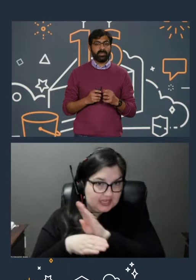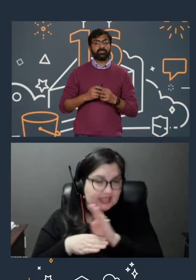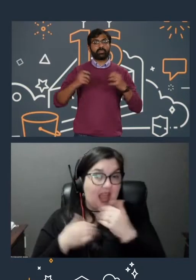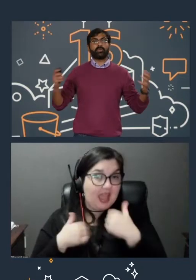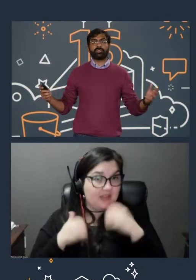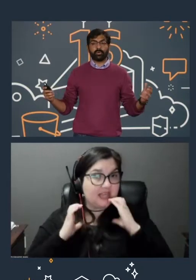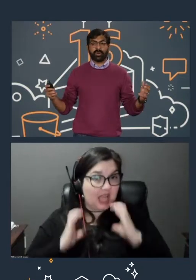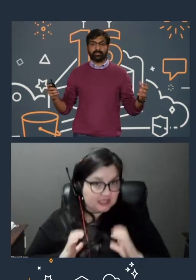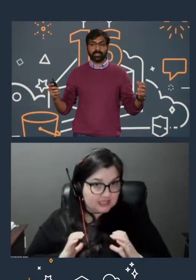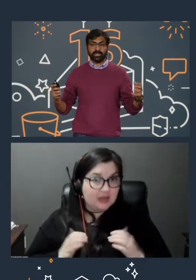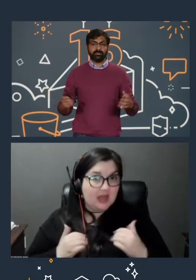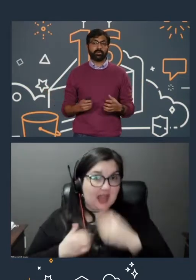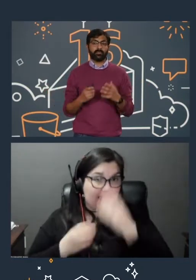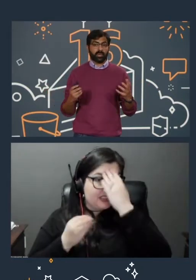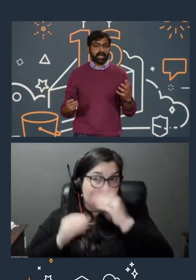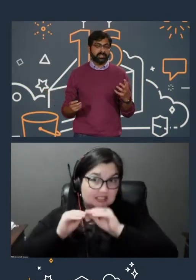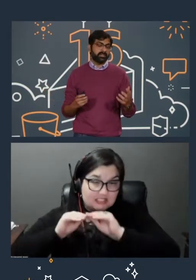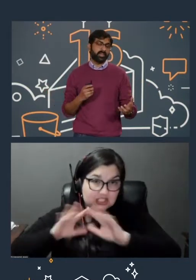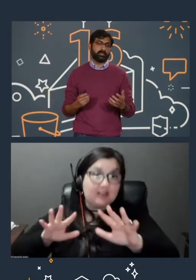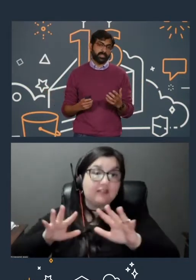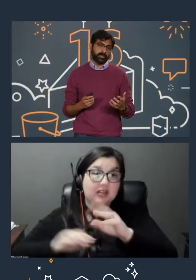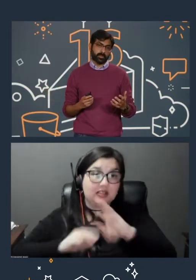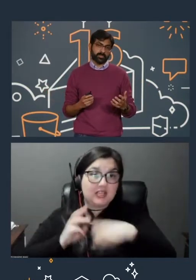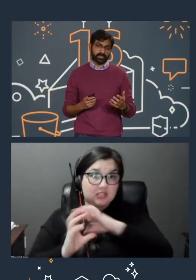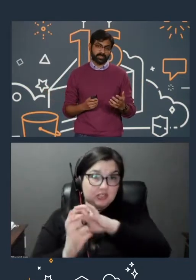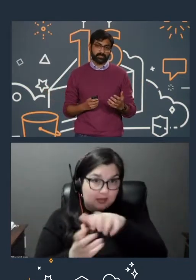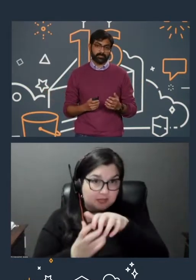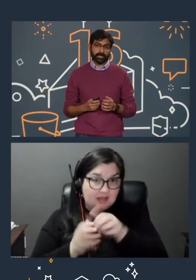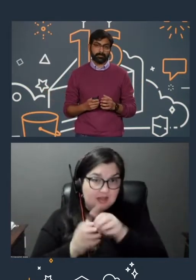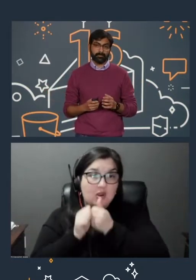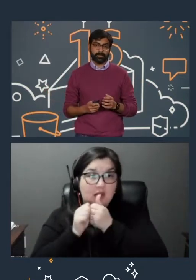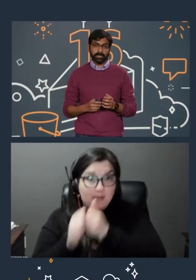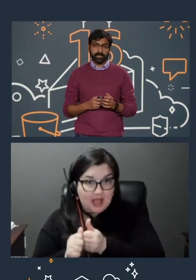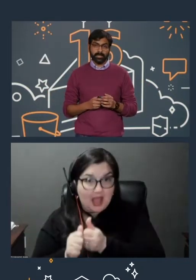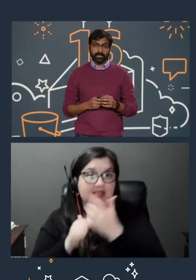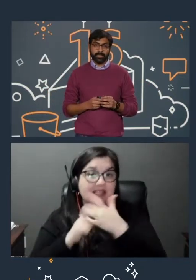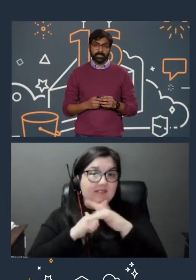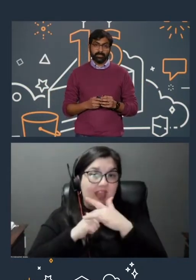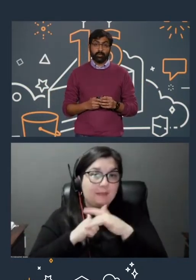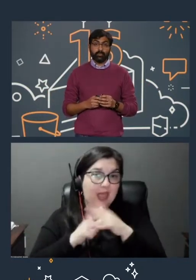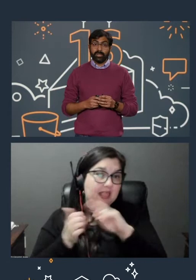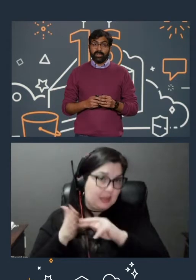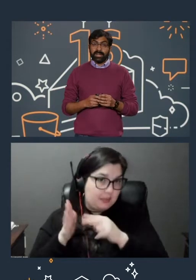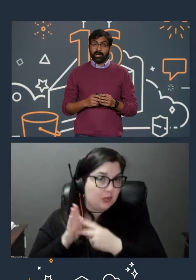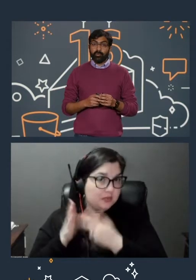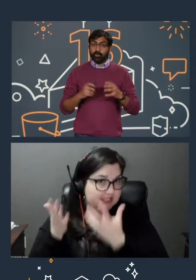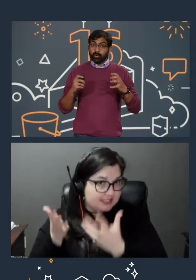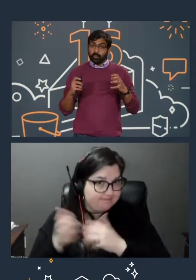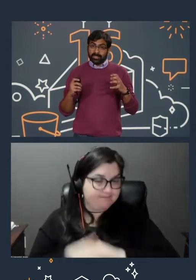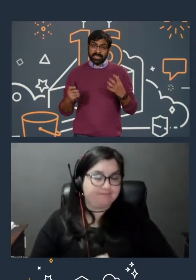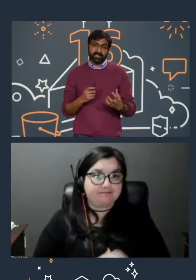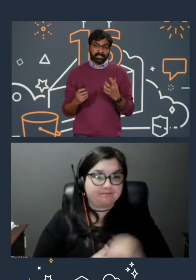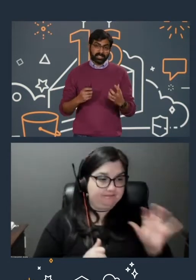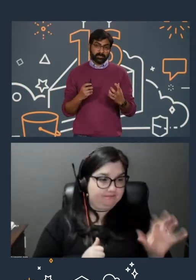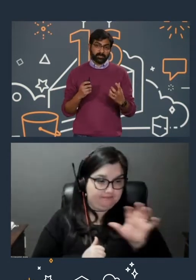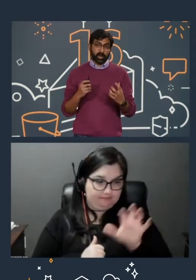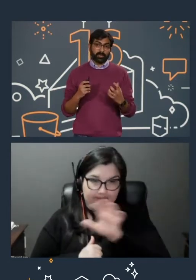be distributed geographically for compliance and availability purposes. So now we'll take this customer's problem